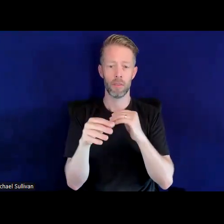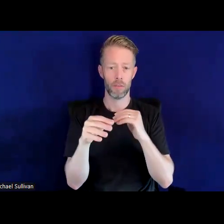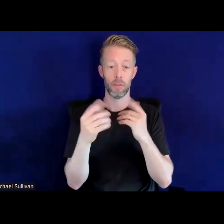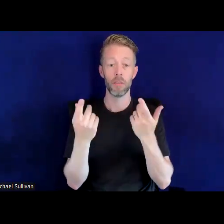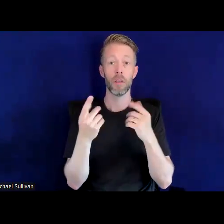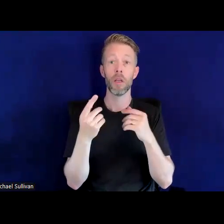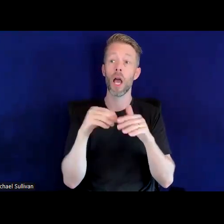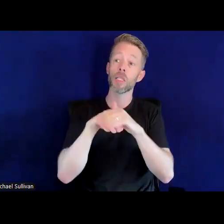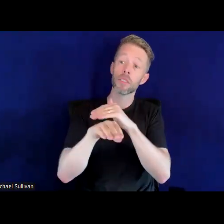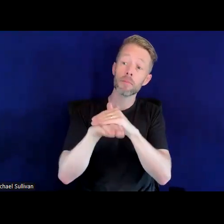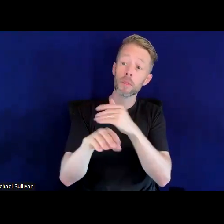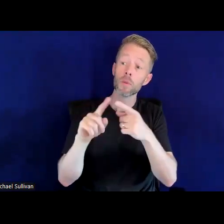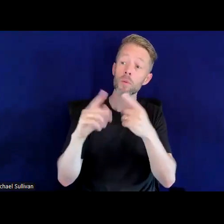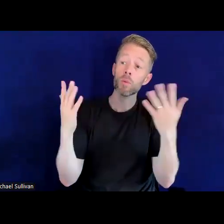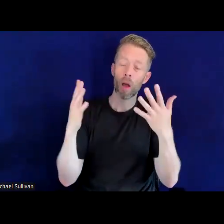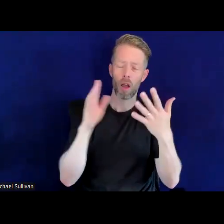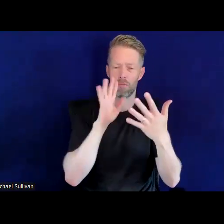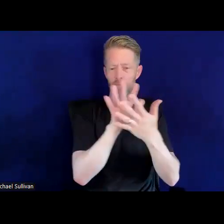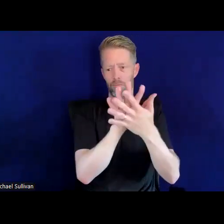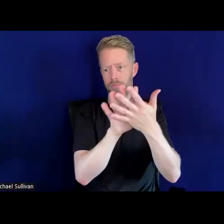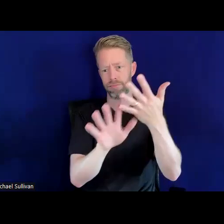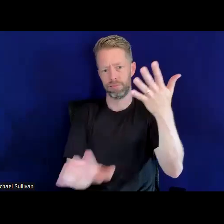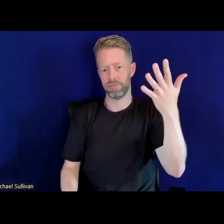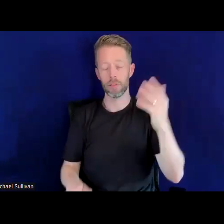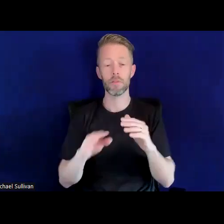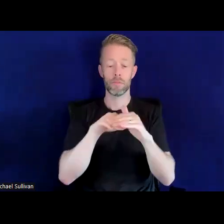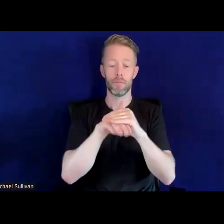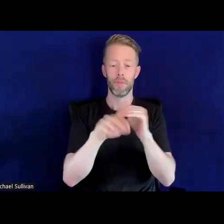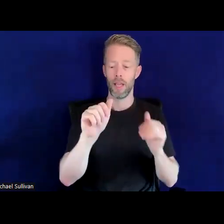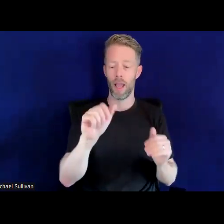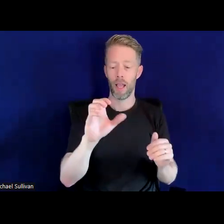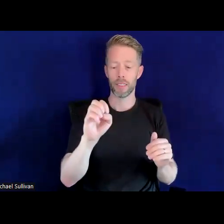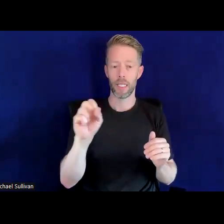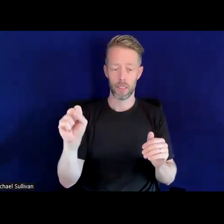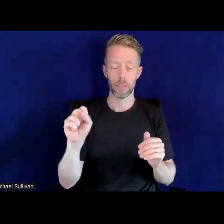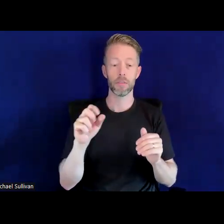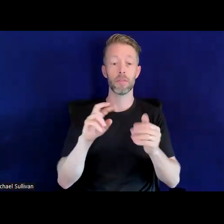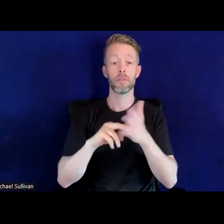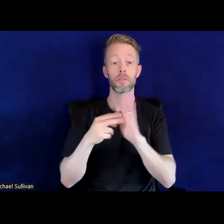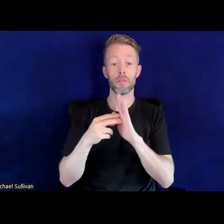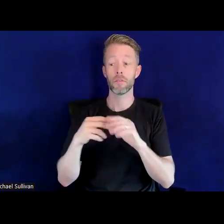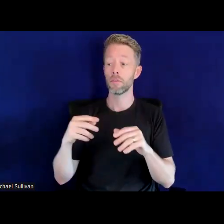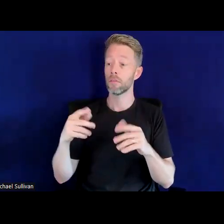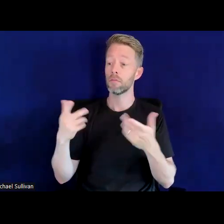people with disabilities in all types of ways. So when I use the word "access," it's the accessibility for people that